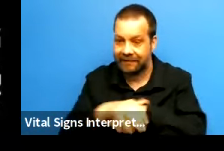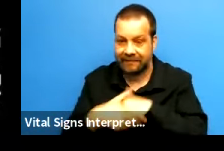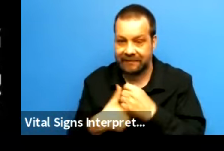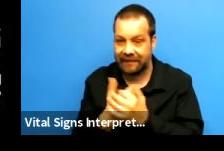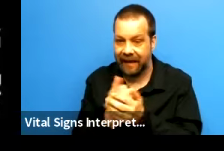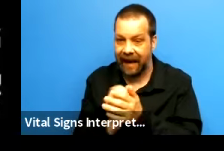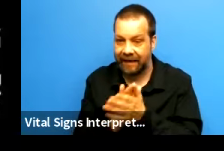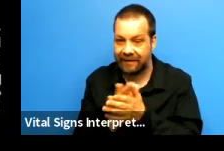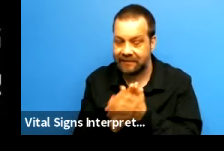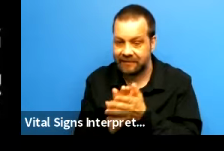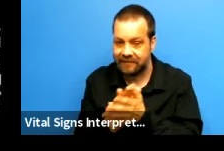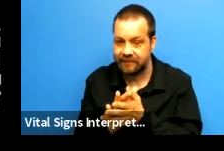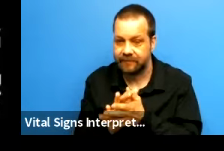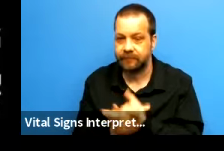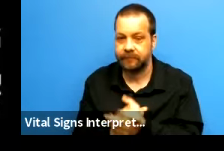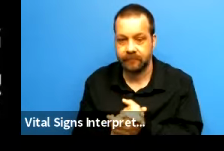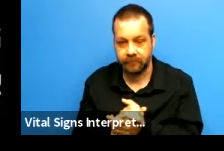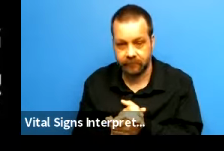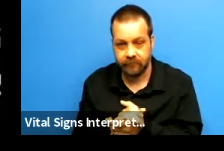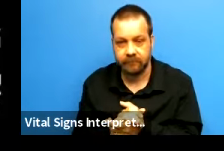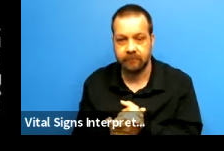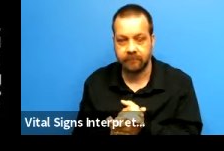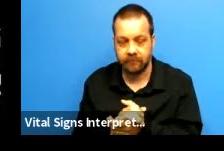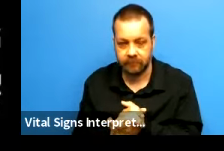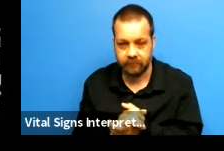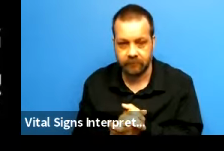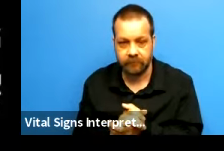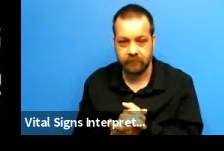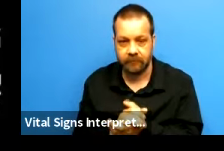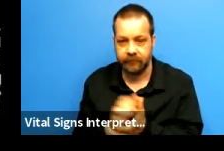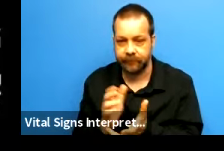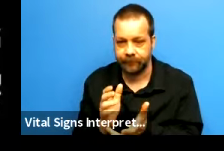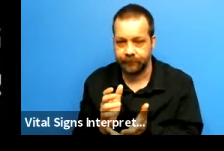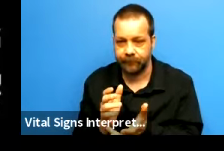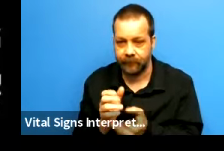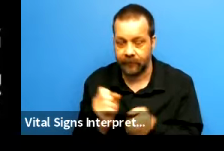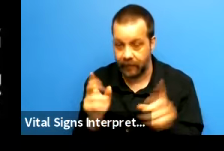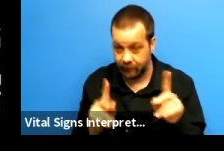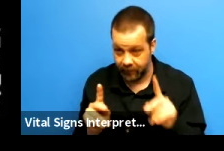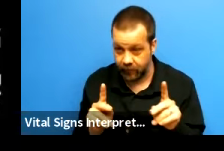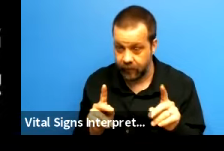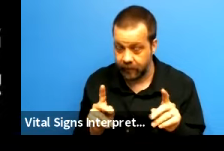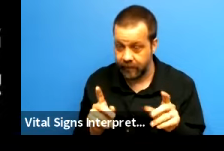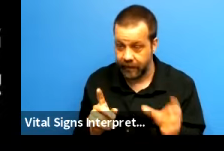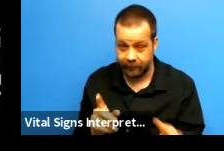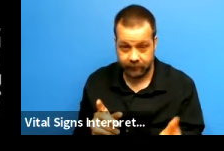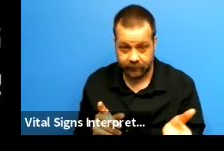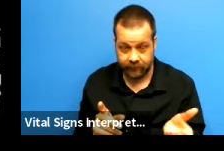I know a lot of folks can carry it with them.